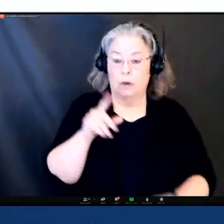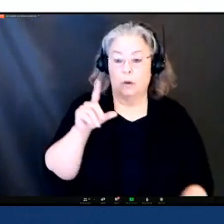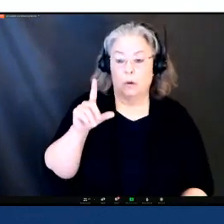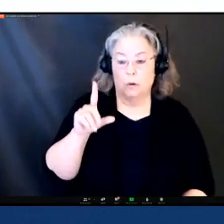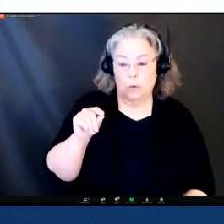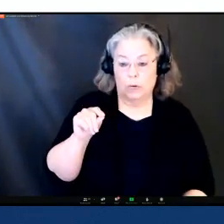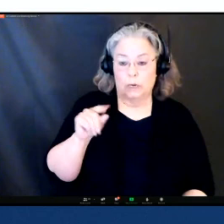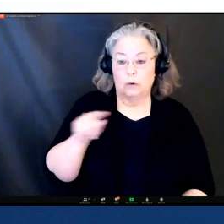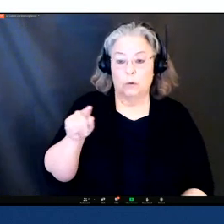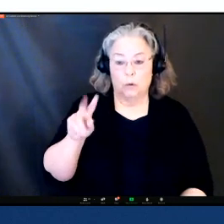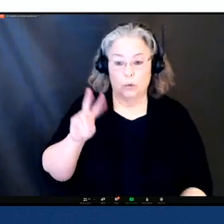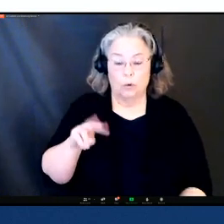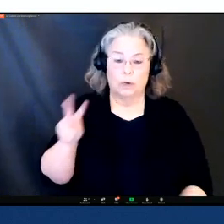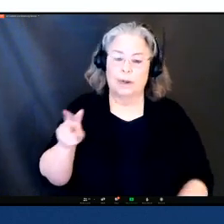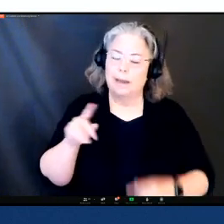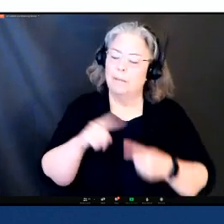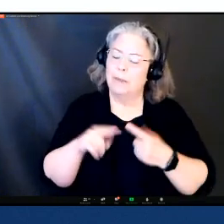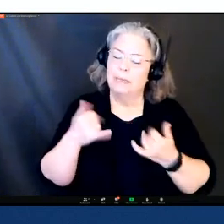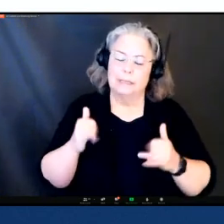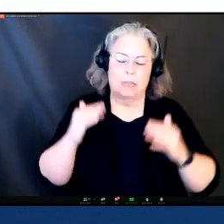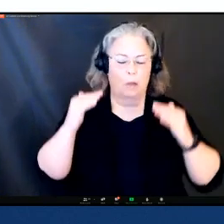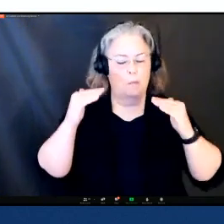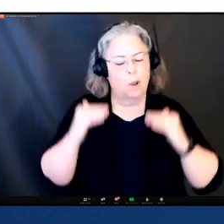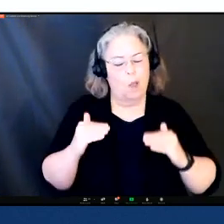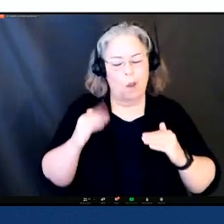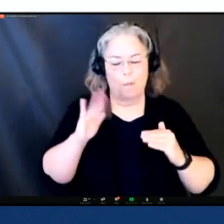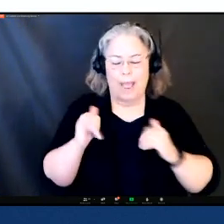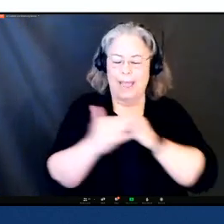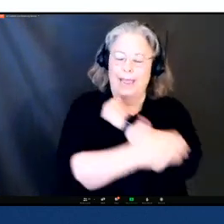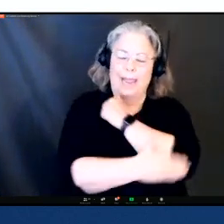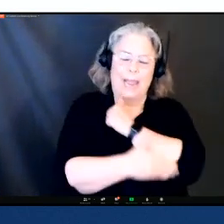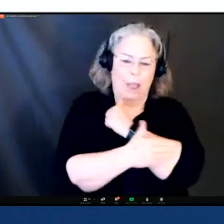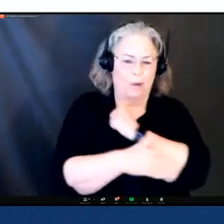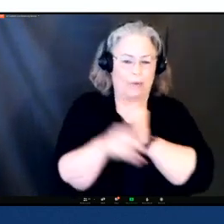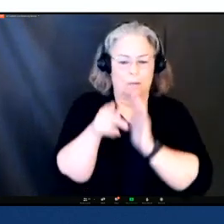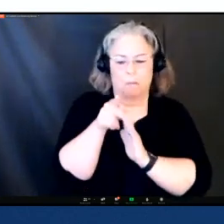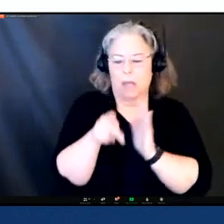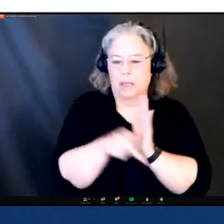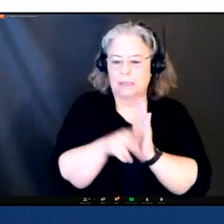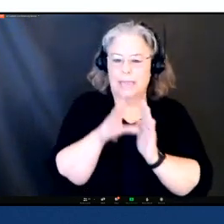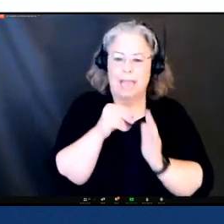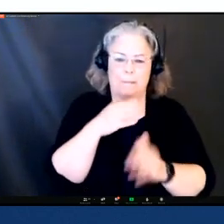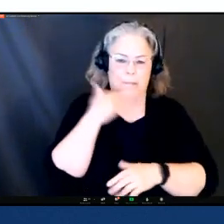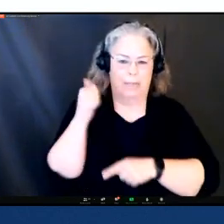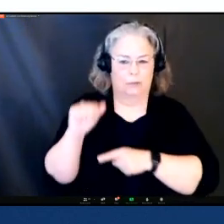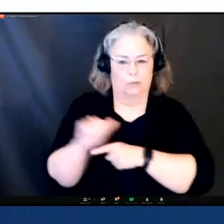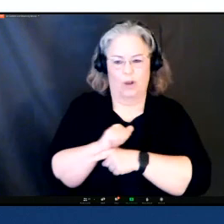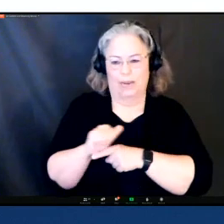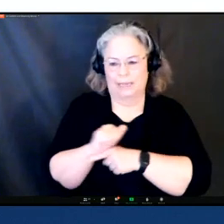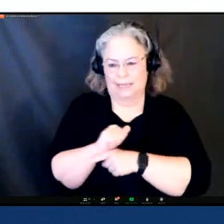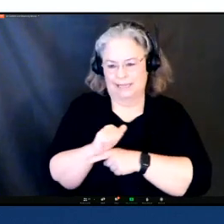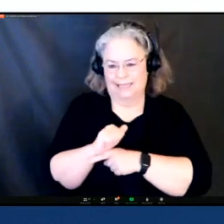targets established both by county policy and best practices for local governments. And this will be an important consideration for us